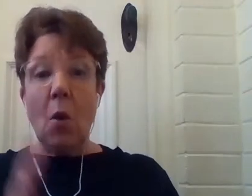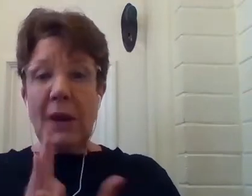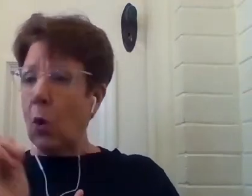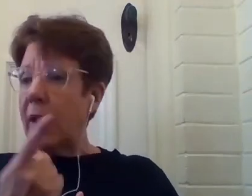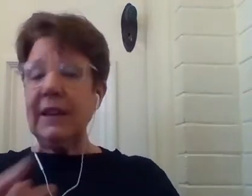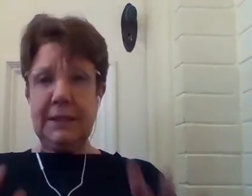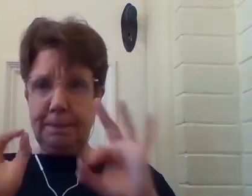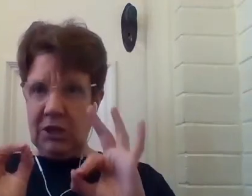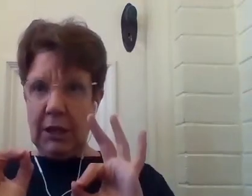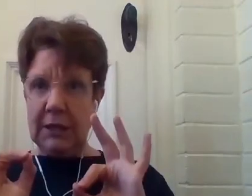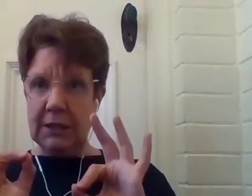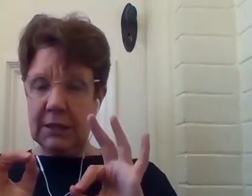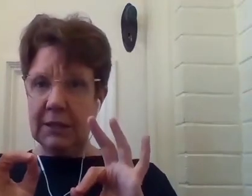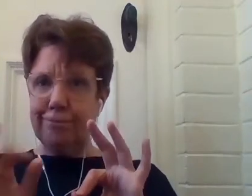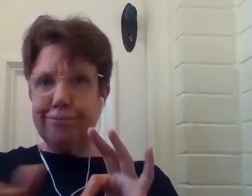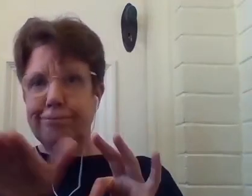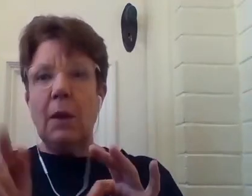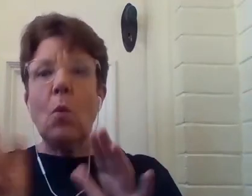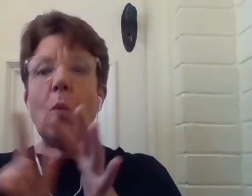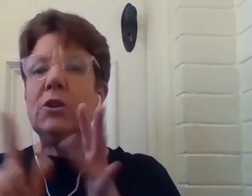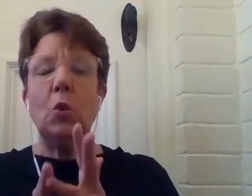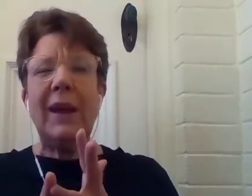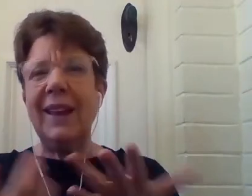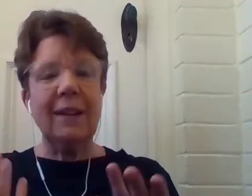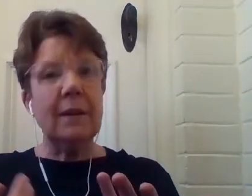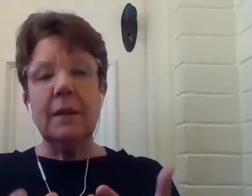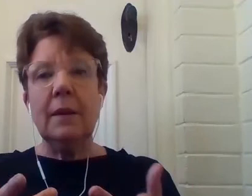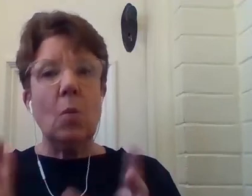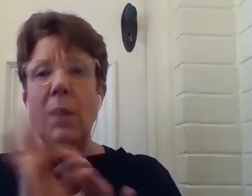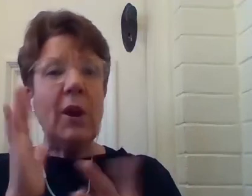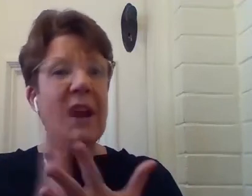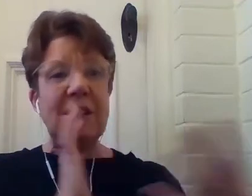what we are doing. We're not going to appeal to everybody. It is not